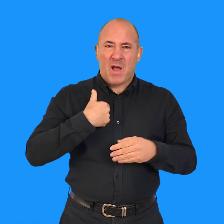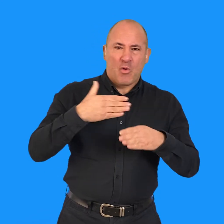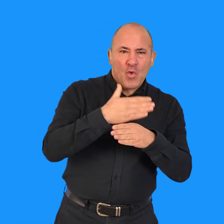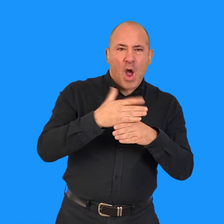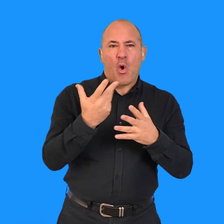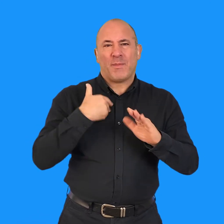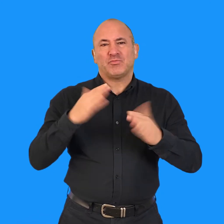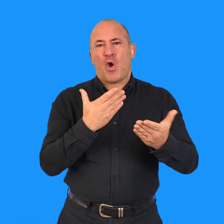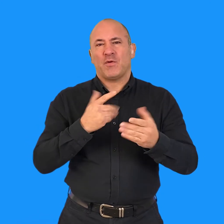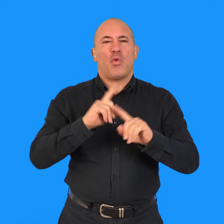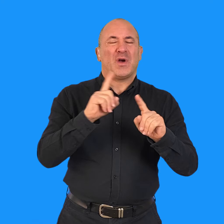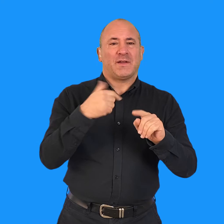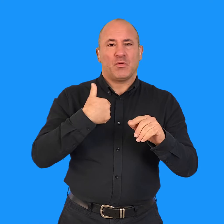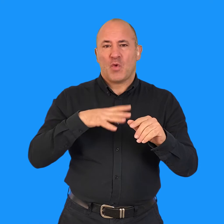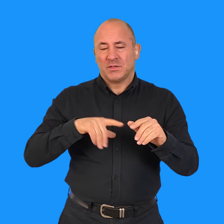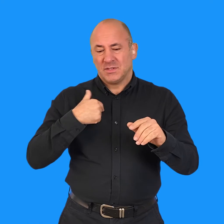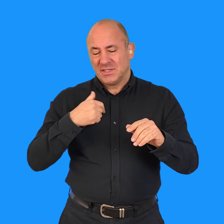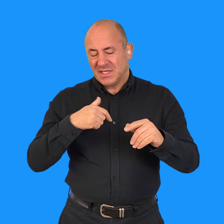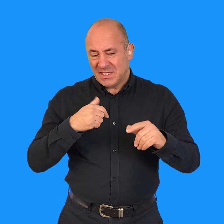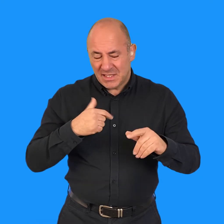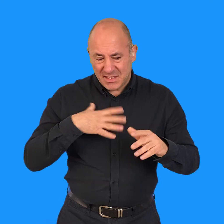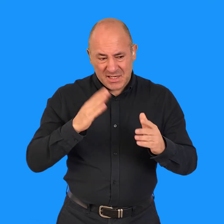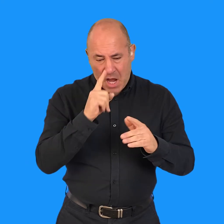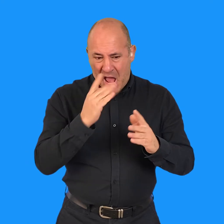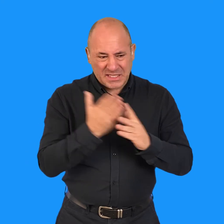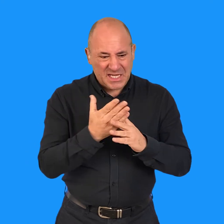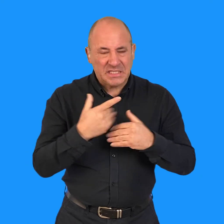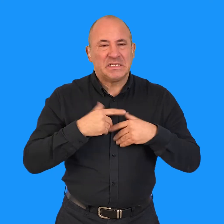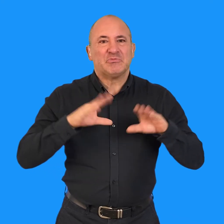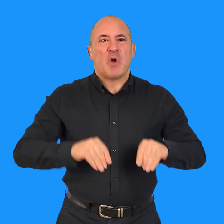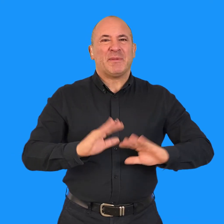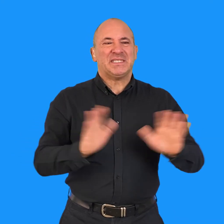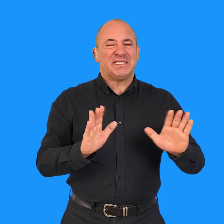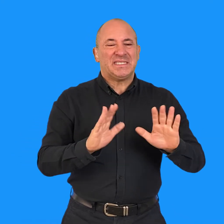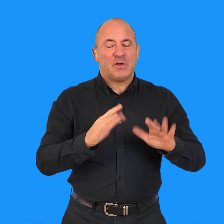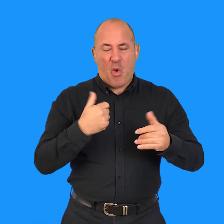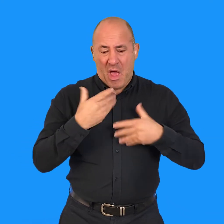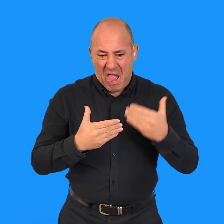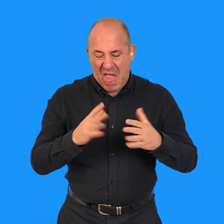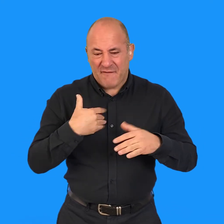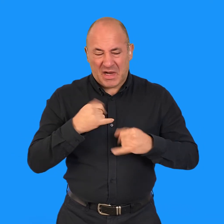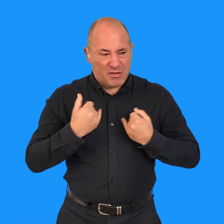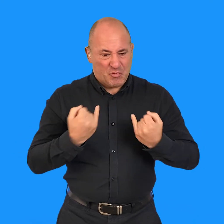trying to make their work or their services or whatever accessible is this fear